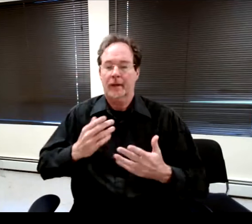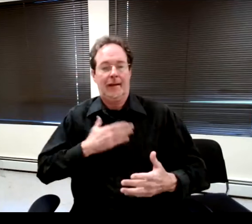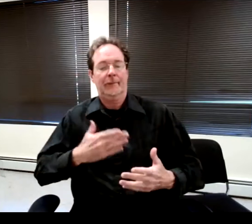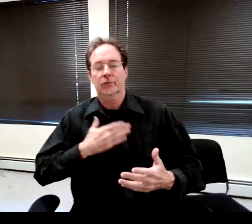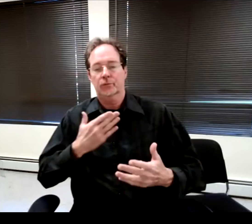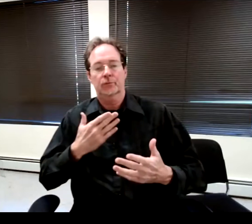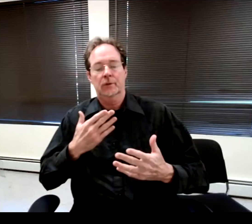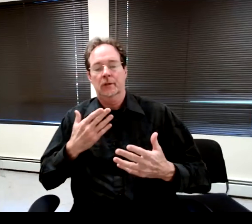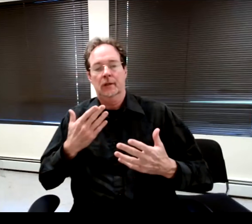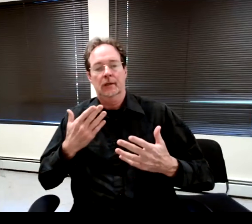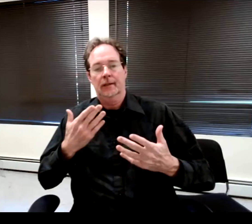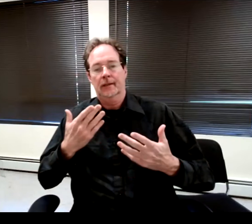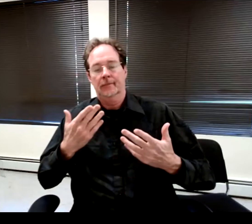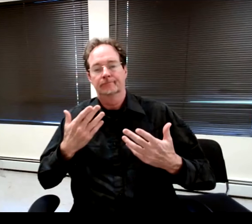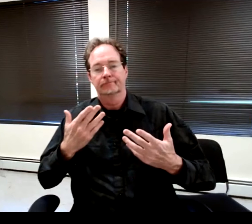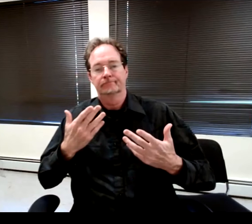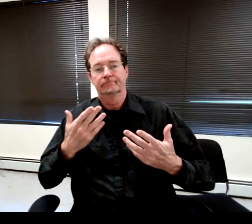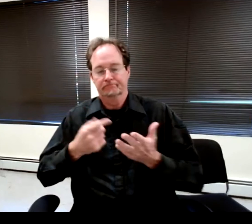the specific product is.